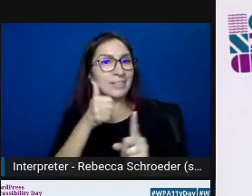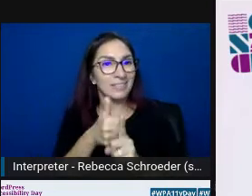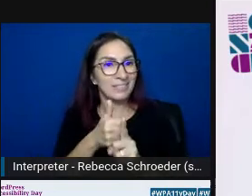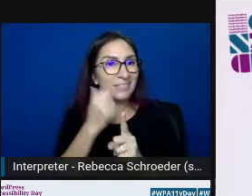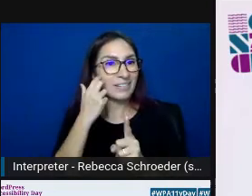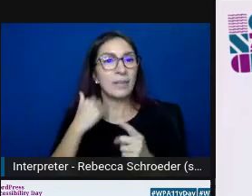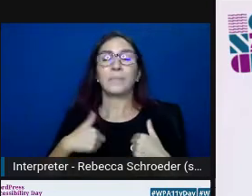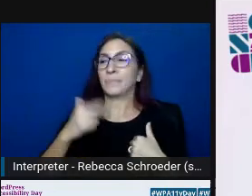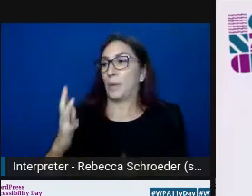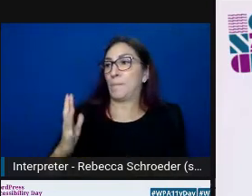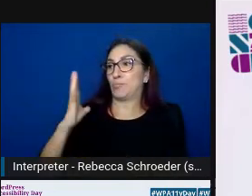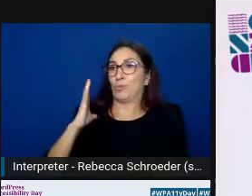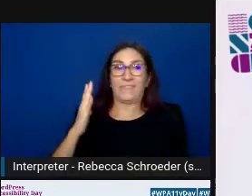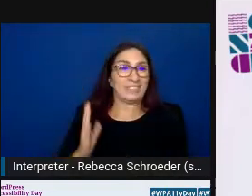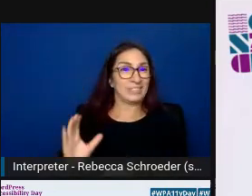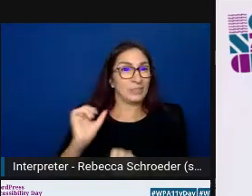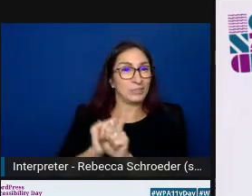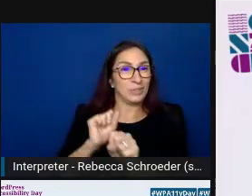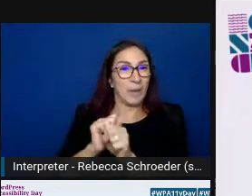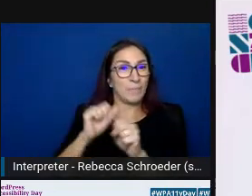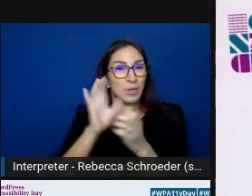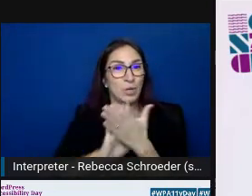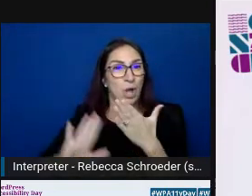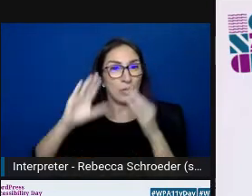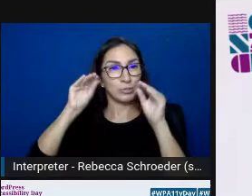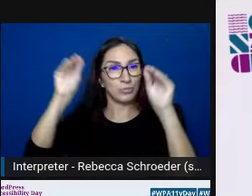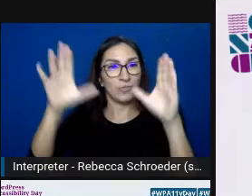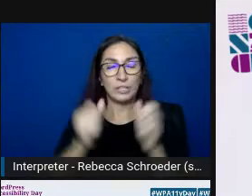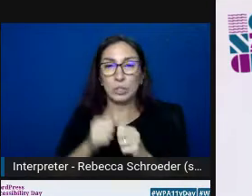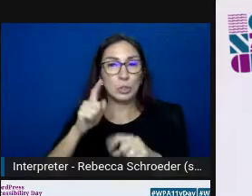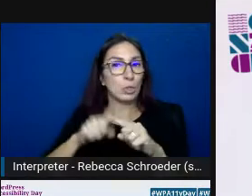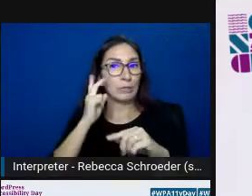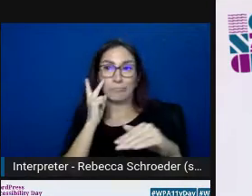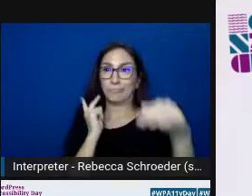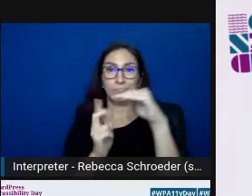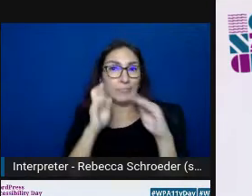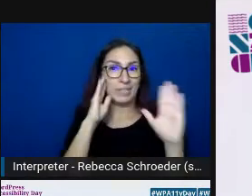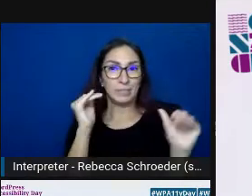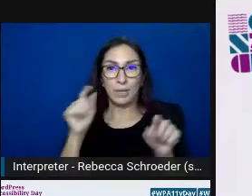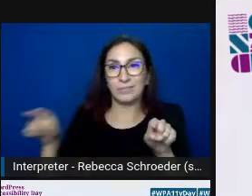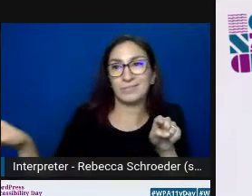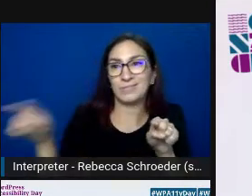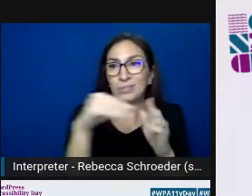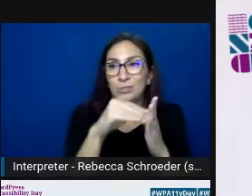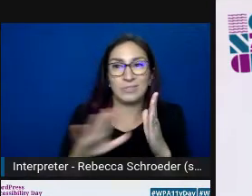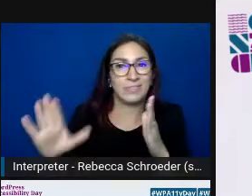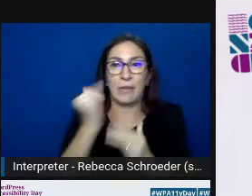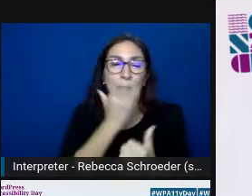I could never anticipate all of my students mistakes, so I just had to be able to roll with it and deal with whatever they threw at me.